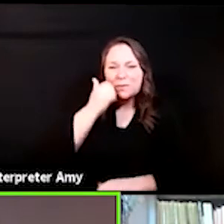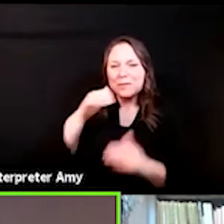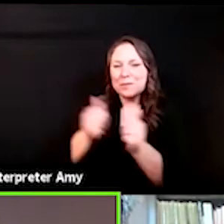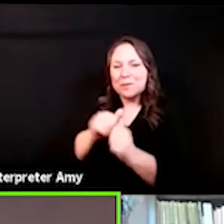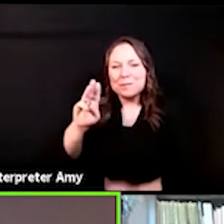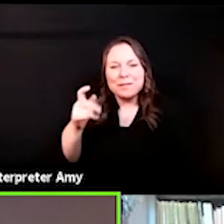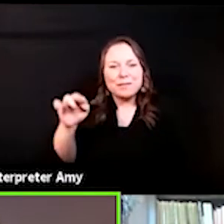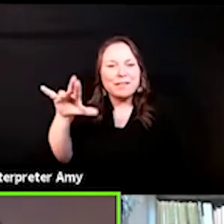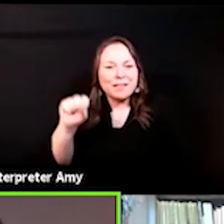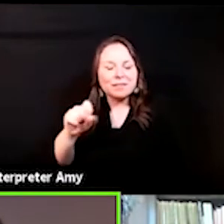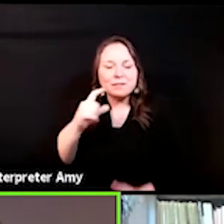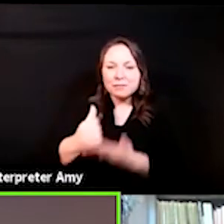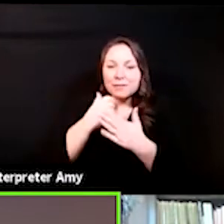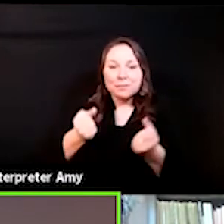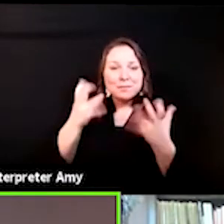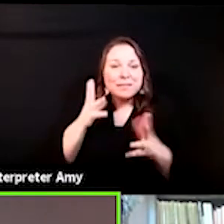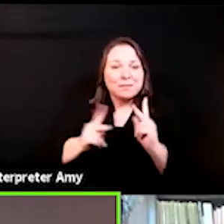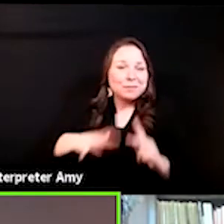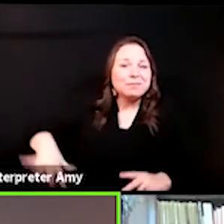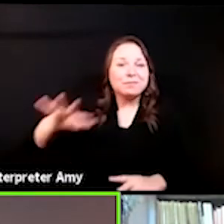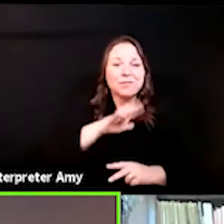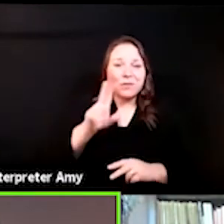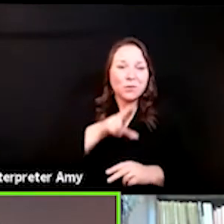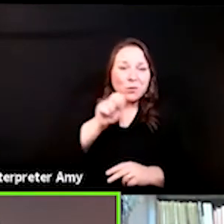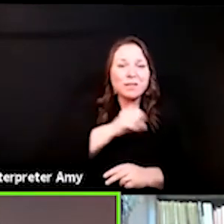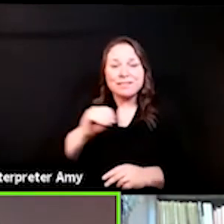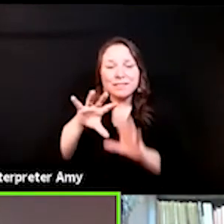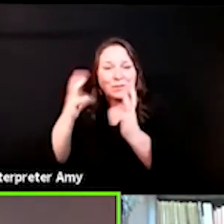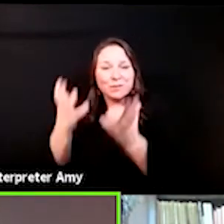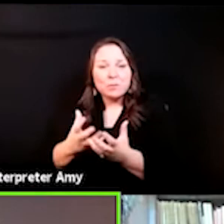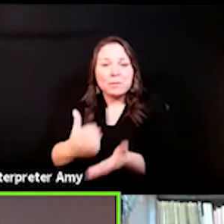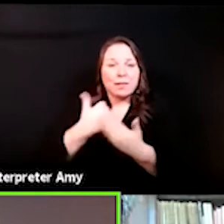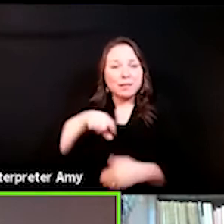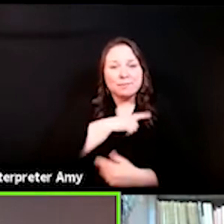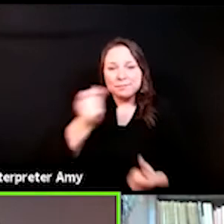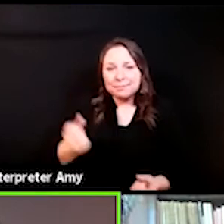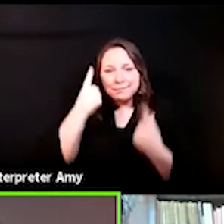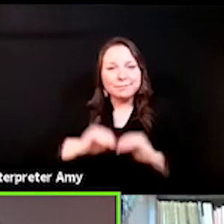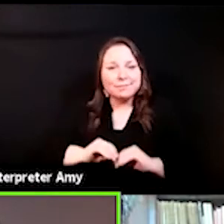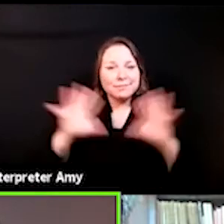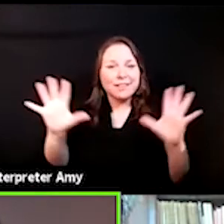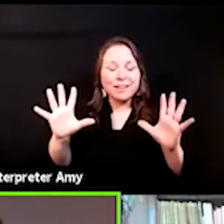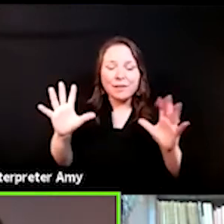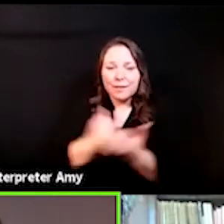AMERICARES AND JUST HELPING SO MANY PEOPLE HERE IN THE UNITED STATES AND AROUND THE GLOBE AND HELPING ALL OF US THAT ARE